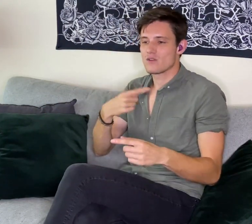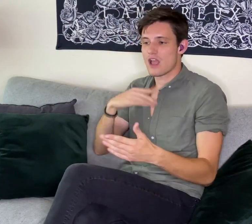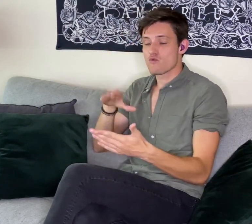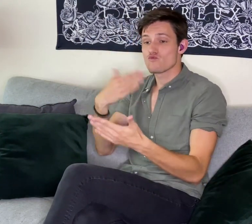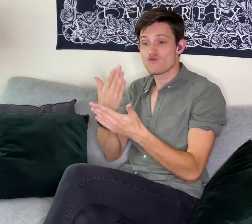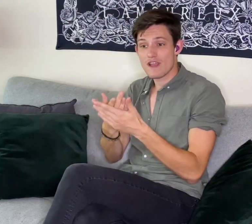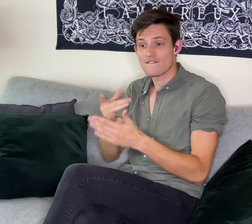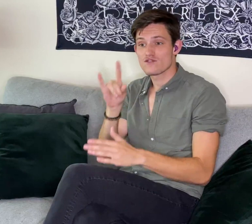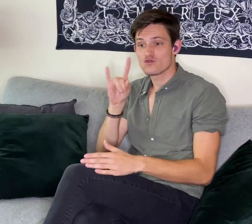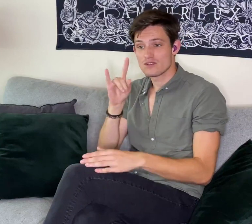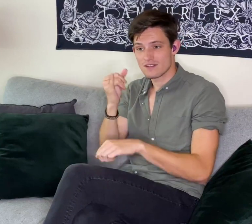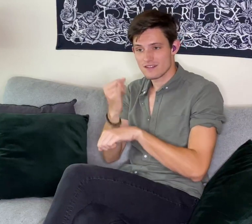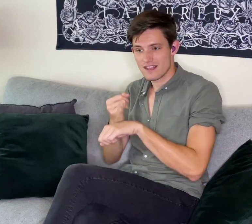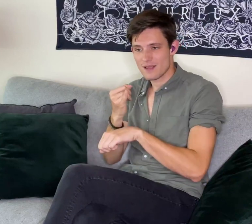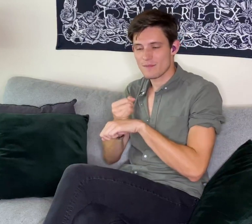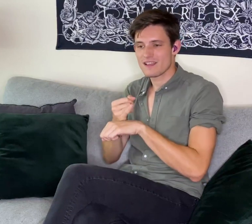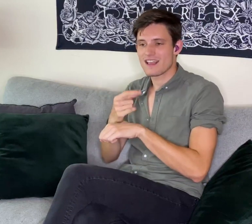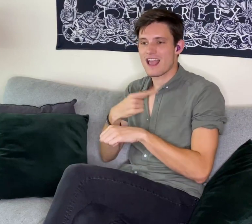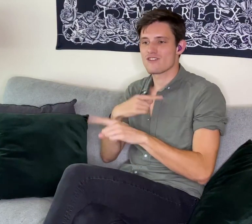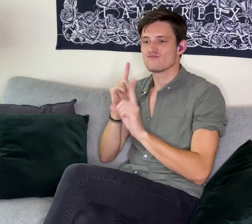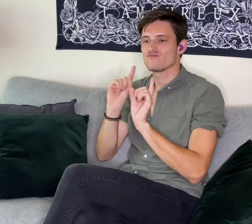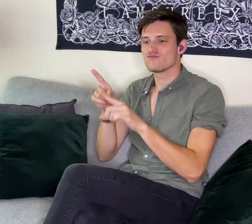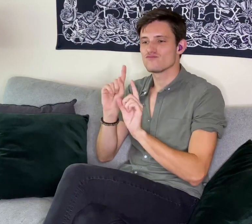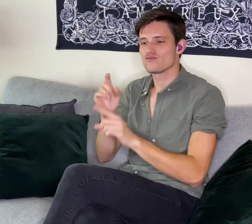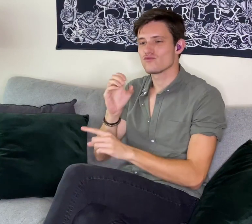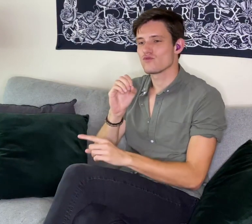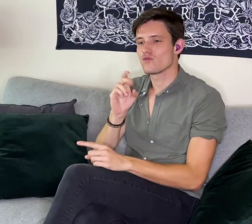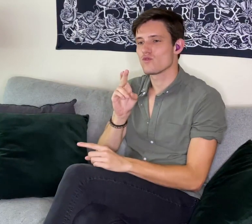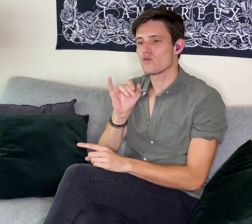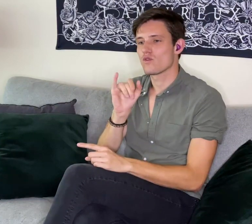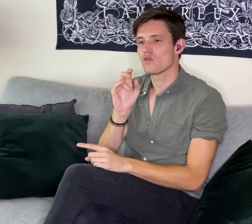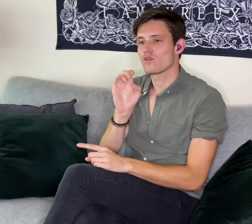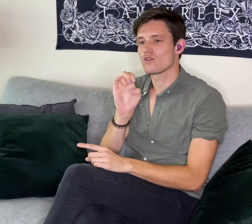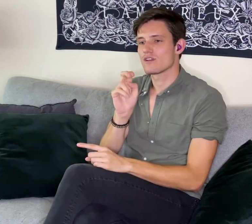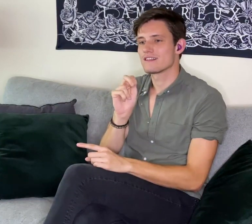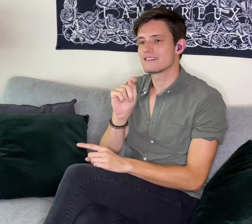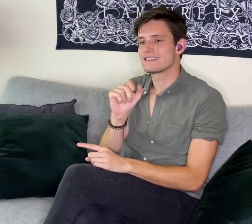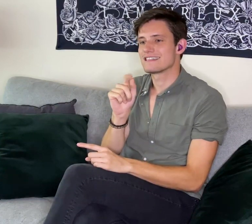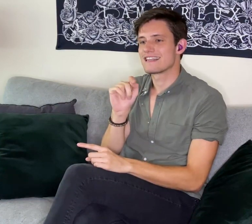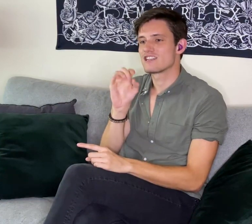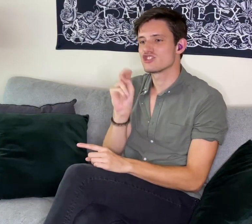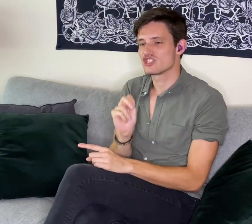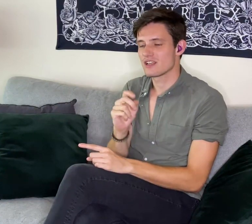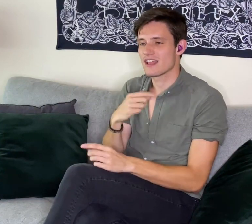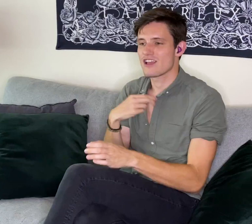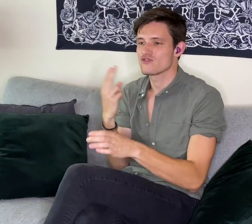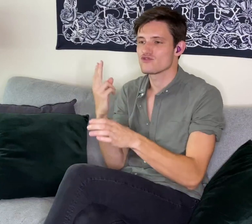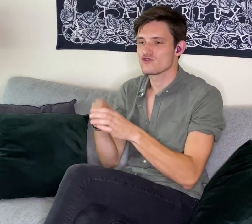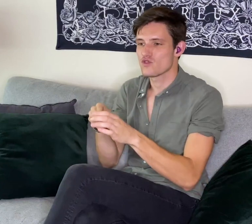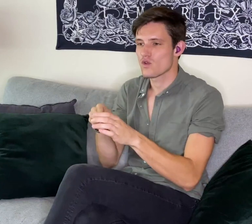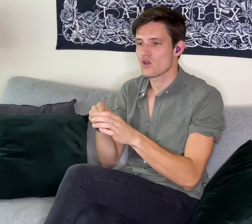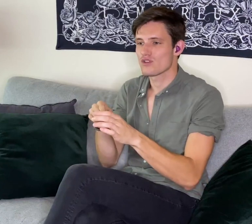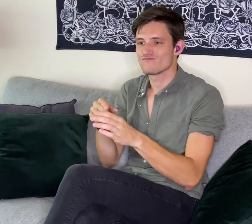When I first arrived at UT, I attended orientations and joined